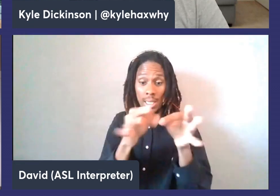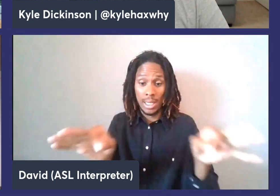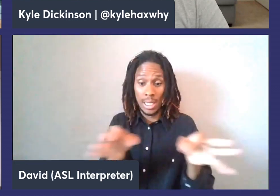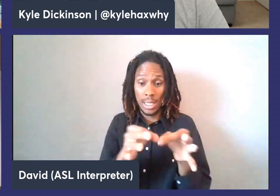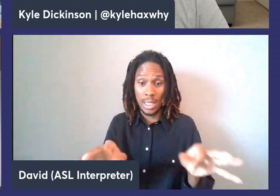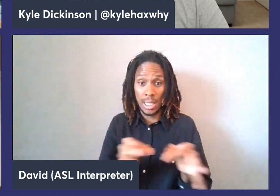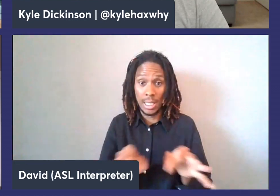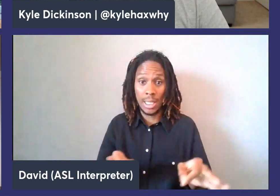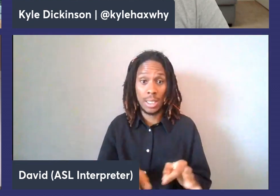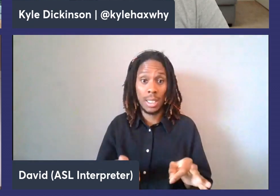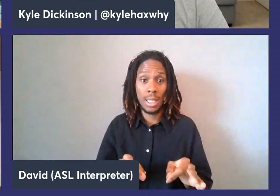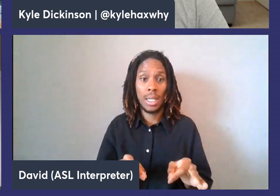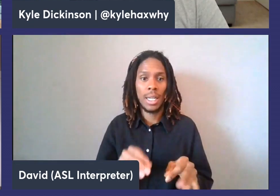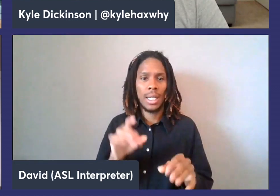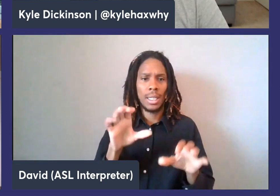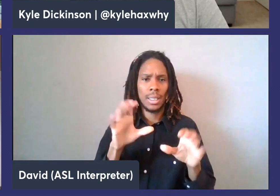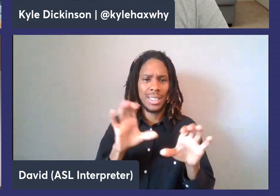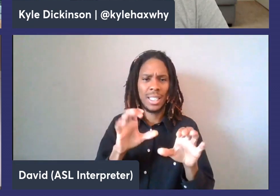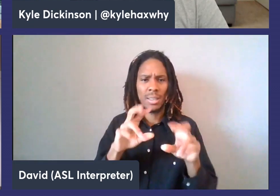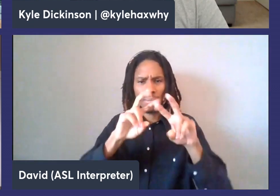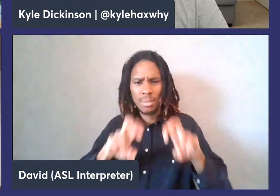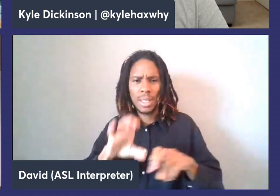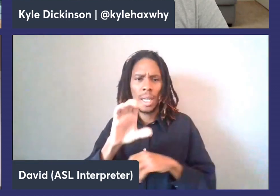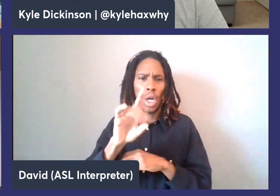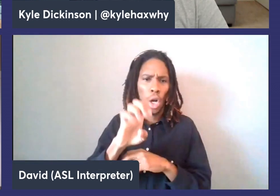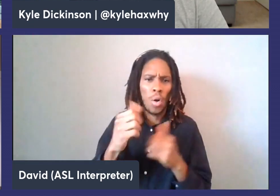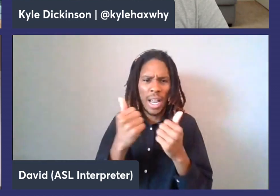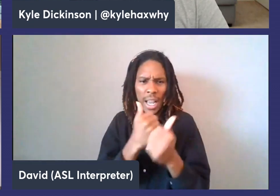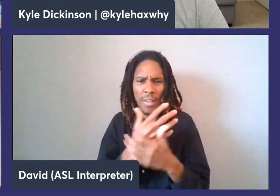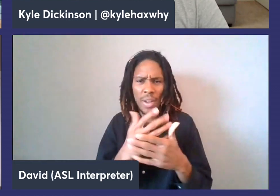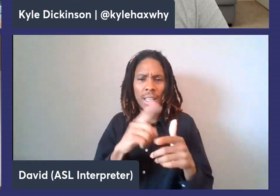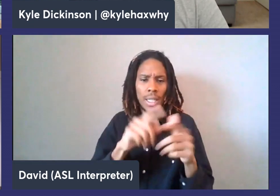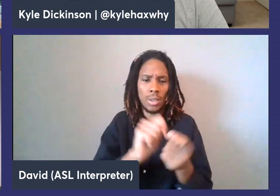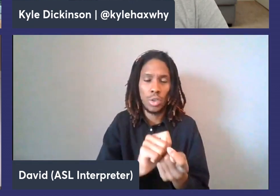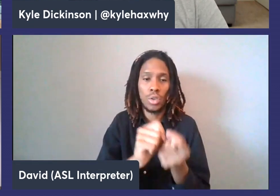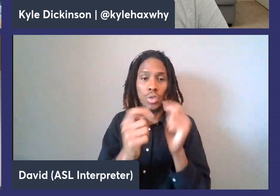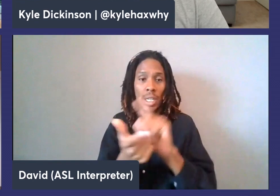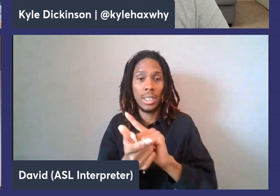does the encoding and the decoding in the backend, and then does the translation where this whole idea